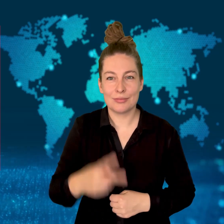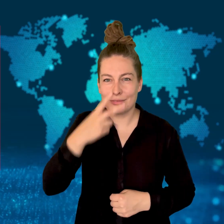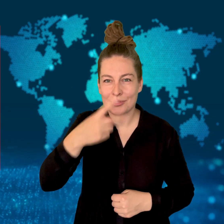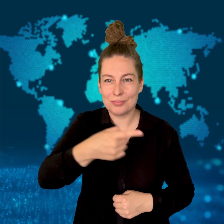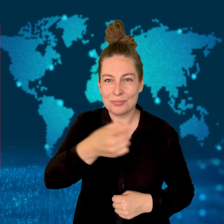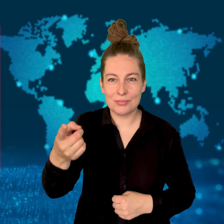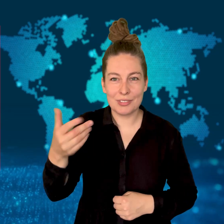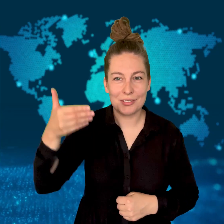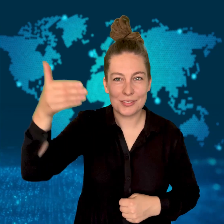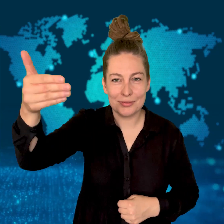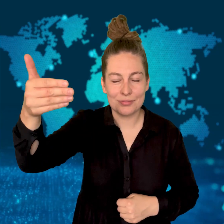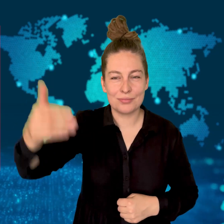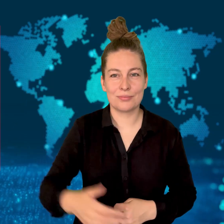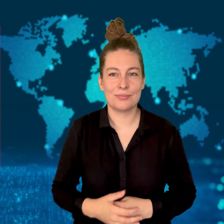See you next time!